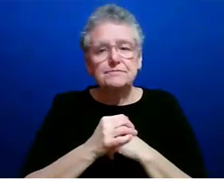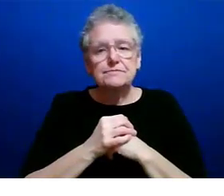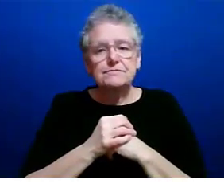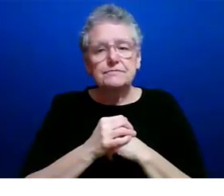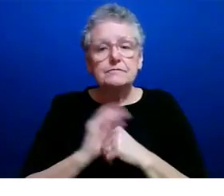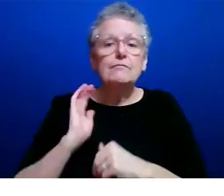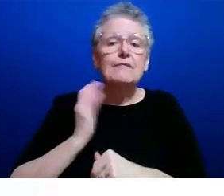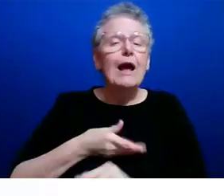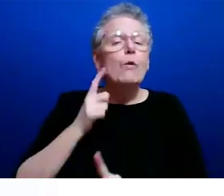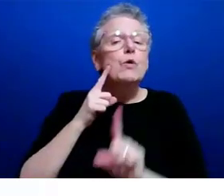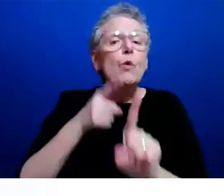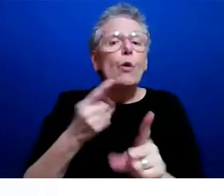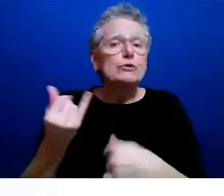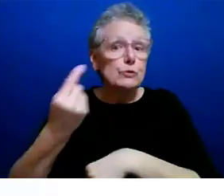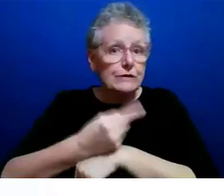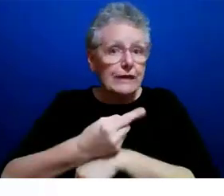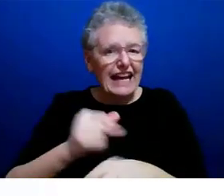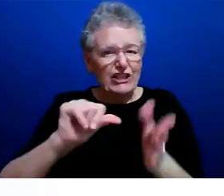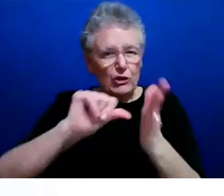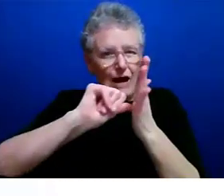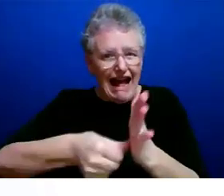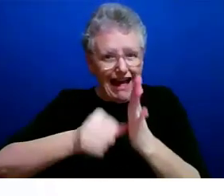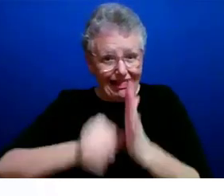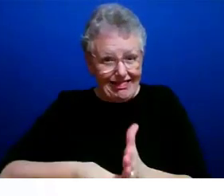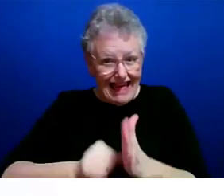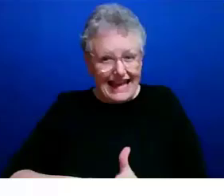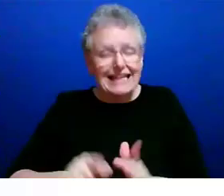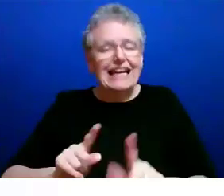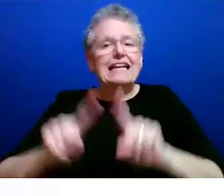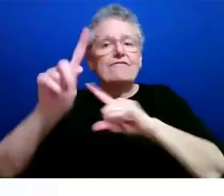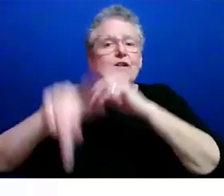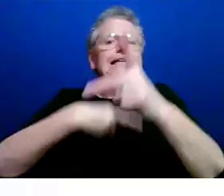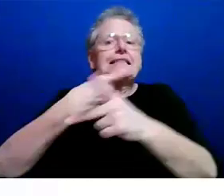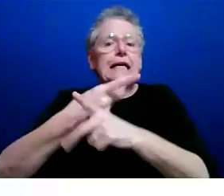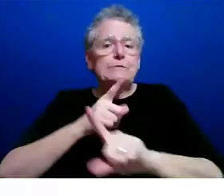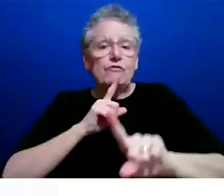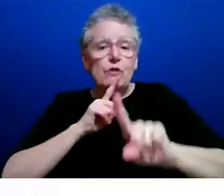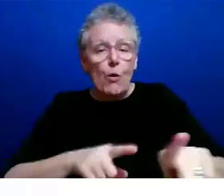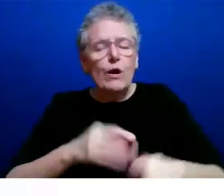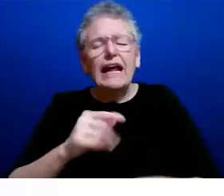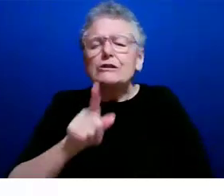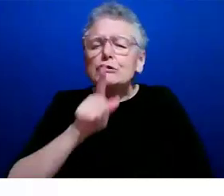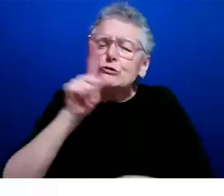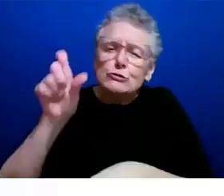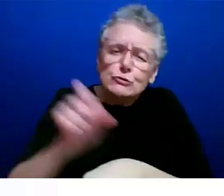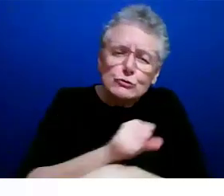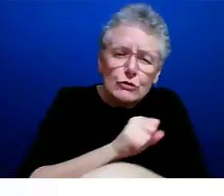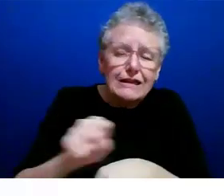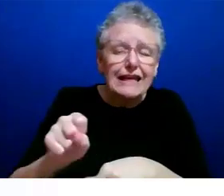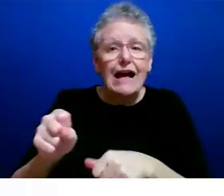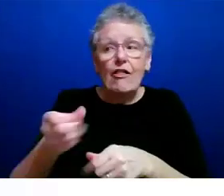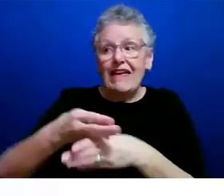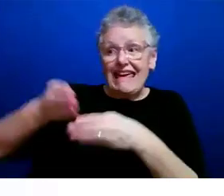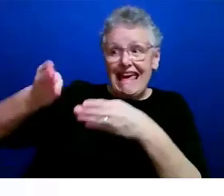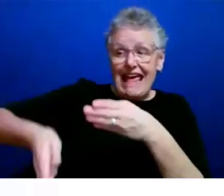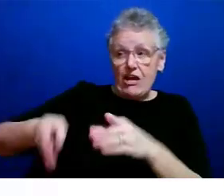Our goal today is to highlight different types of reports and truly how the end goal of the report